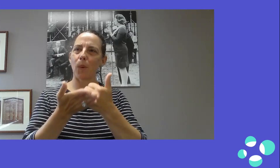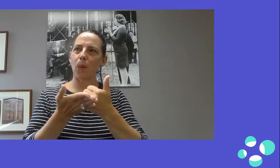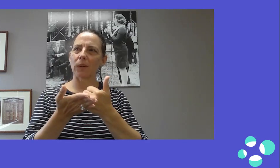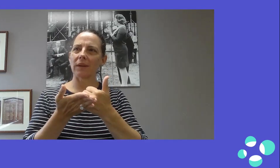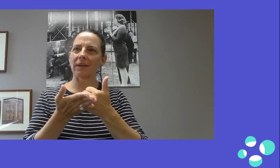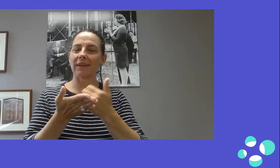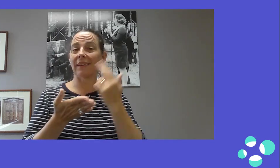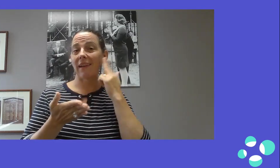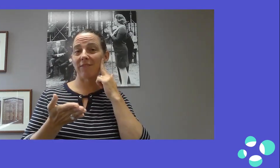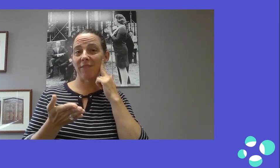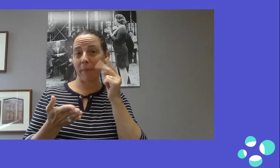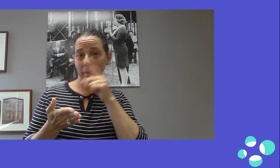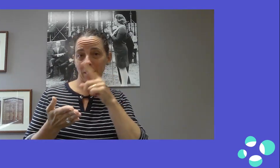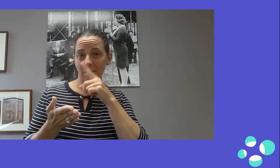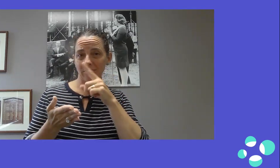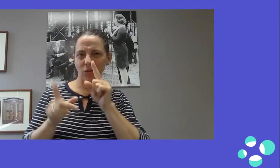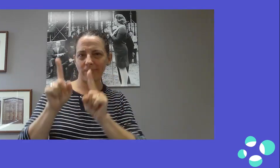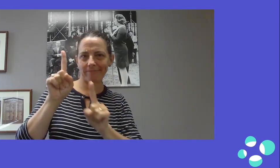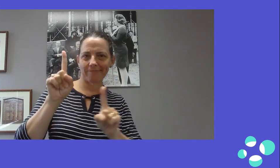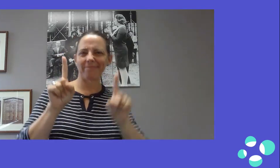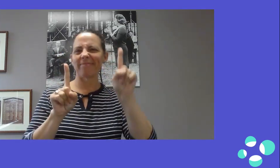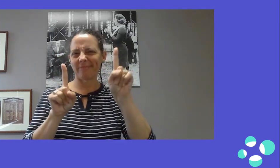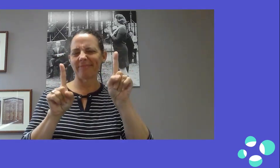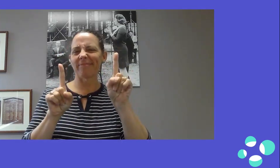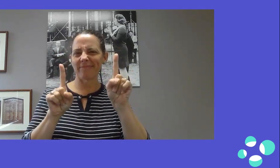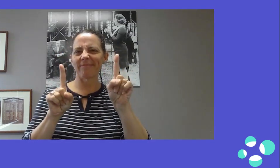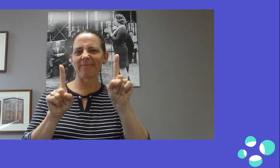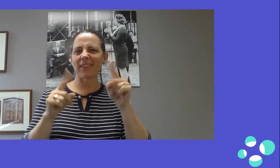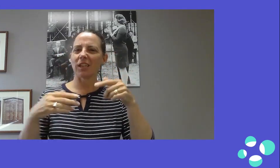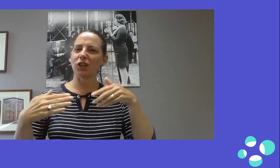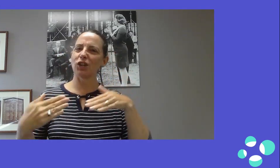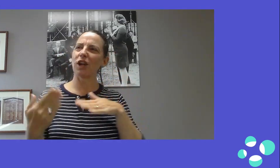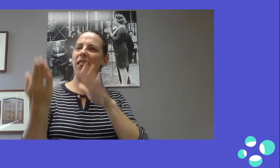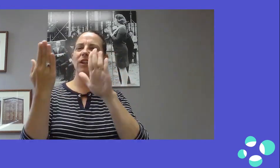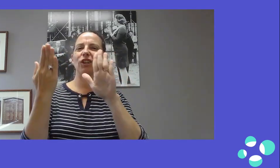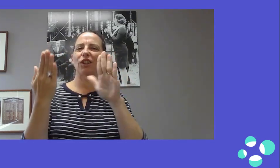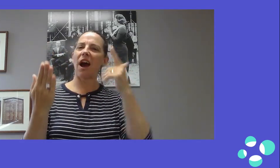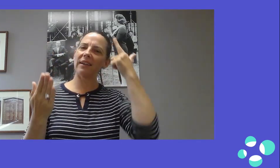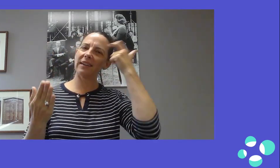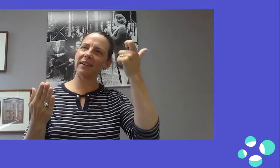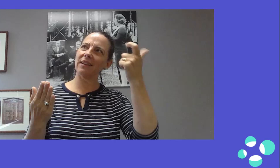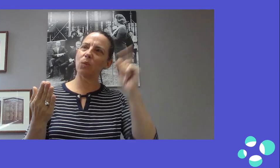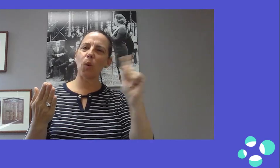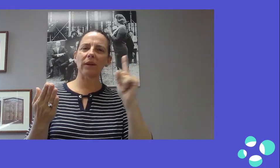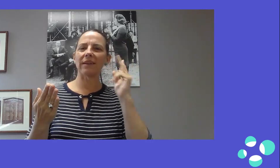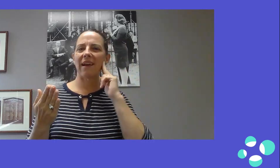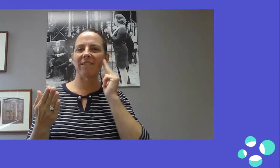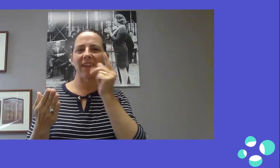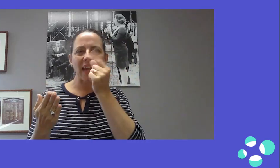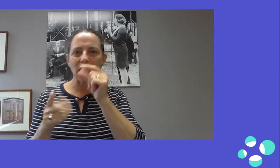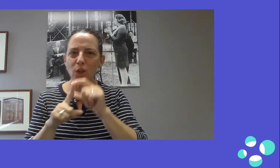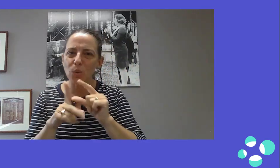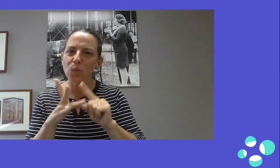One, supporting deaf people to have the same equity as hearing people, to challenge the idea of what deaf people can do